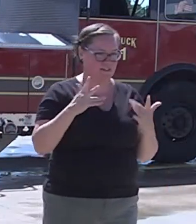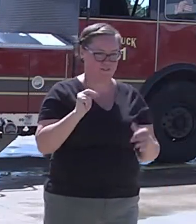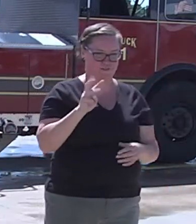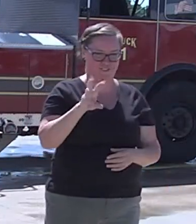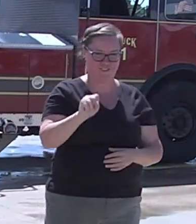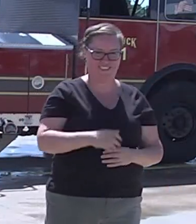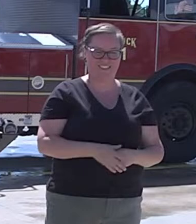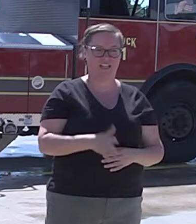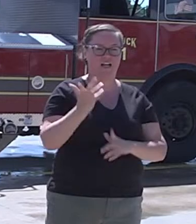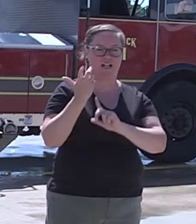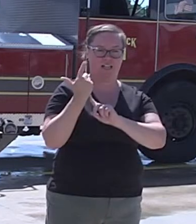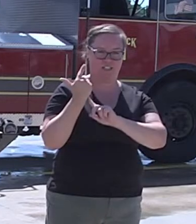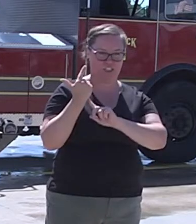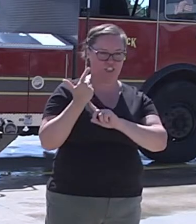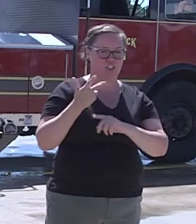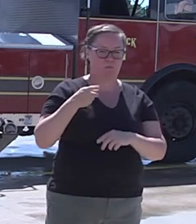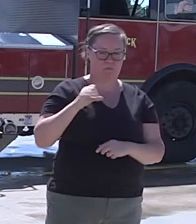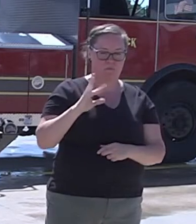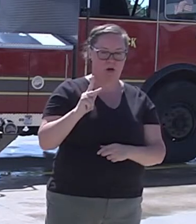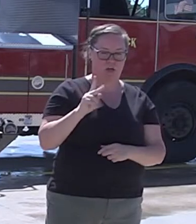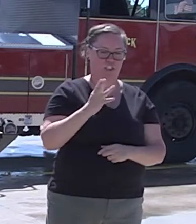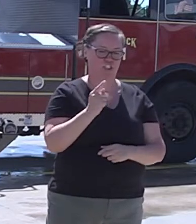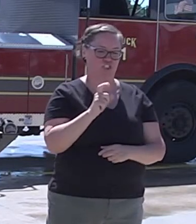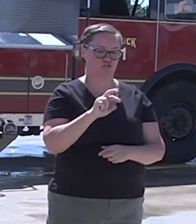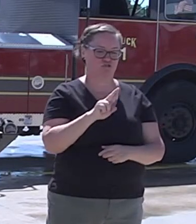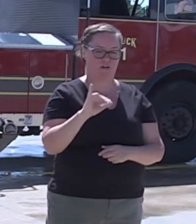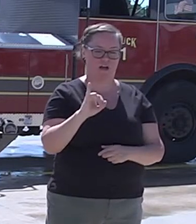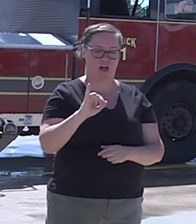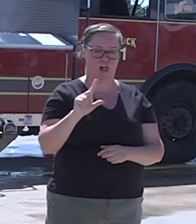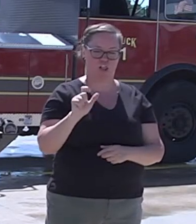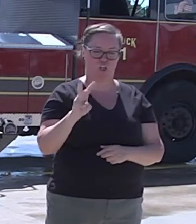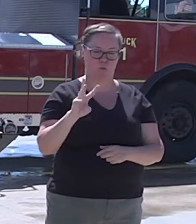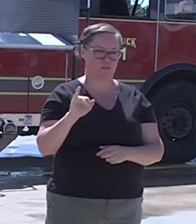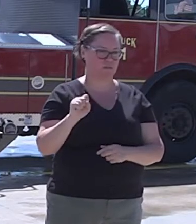new Chester Lewis reflection Park which is just a really wonderful iconic space in downtown witcha